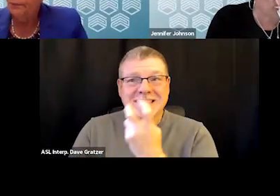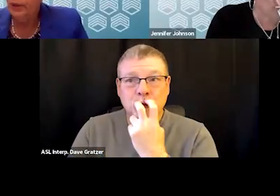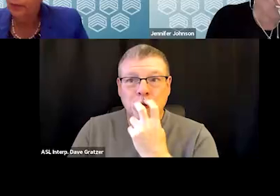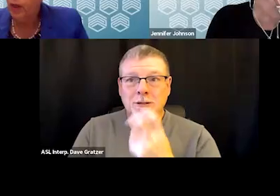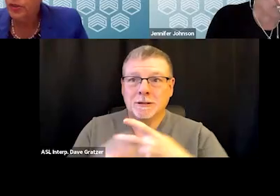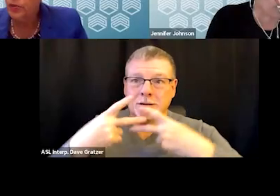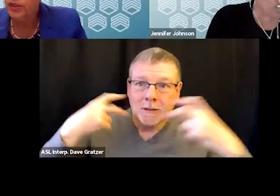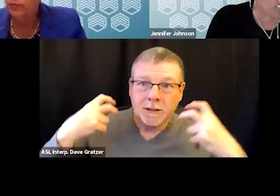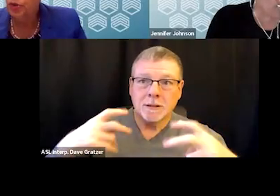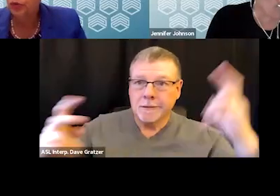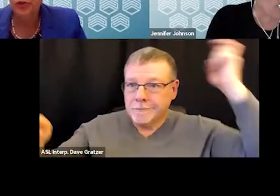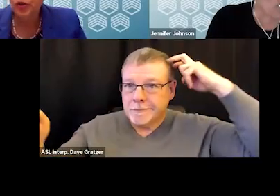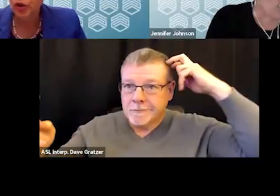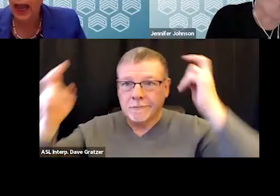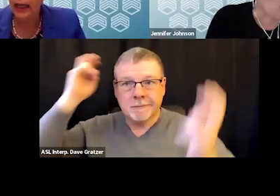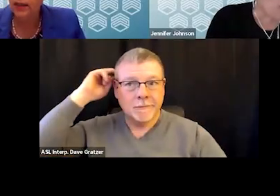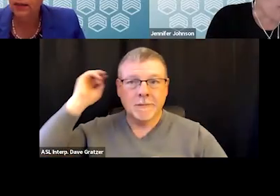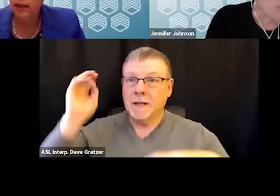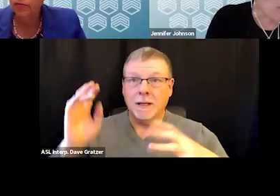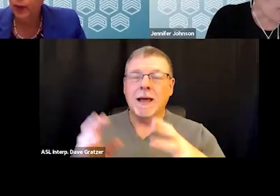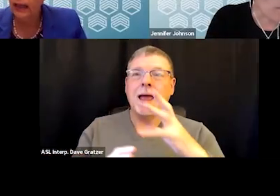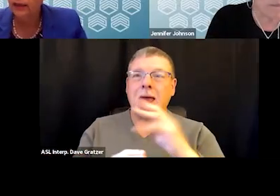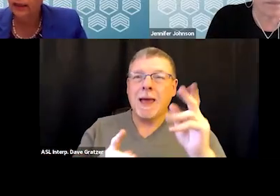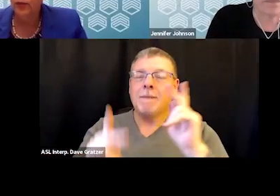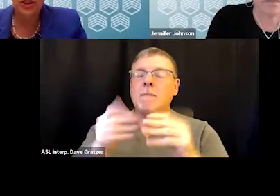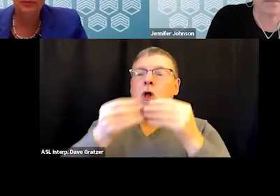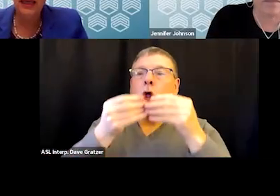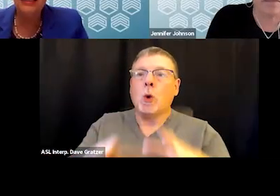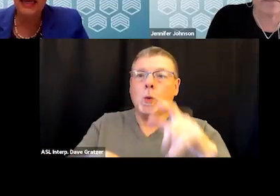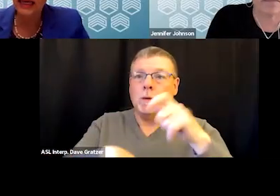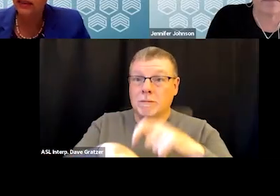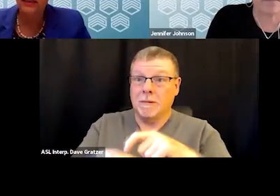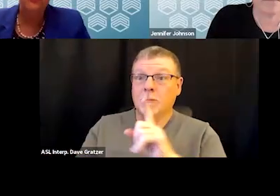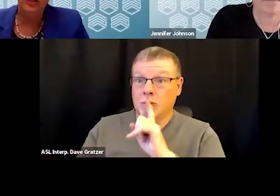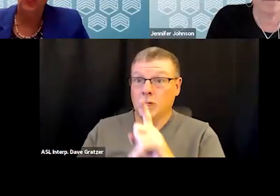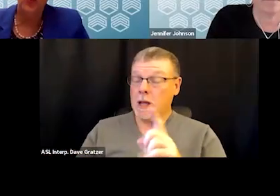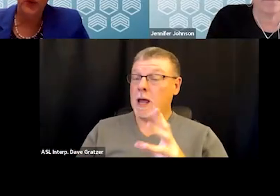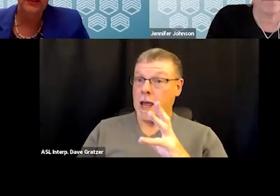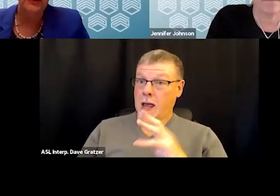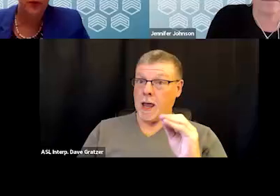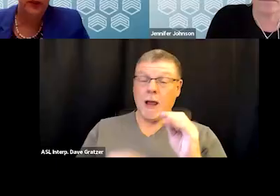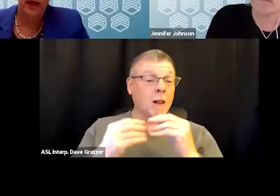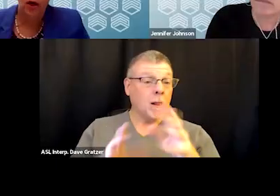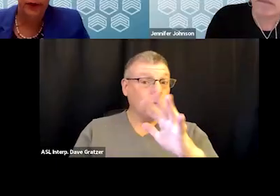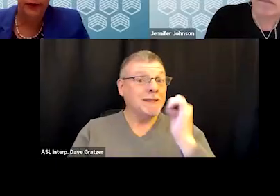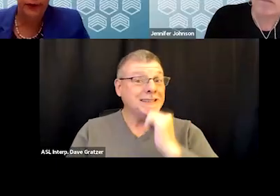Um, people also seem to lose track of reality, which can make daily living really, really hard.